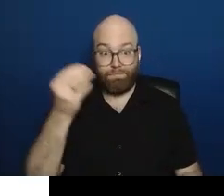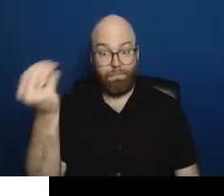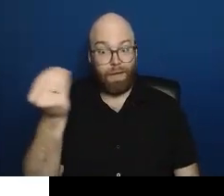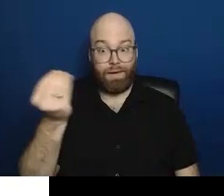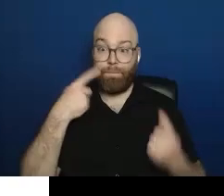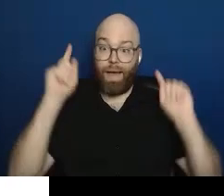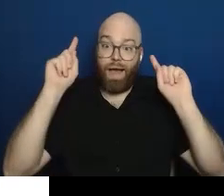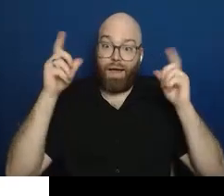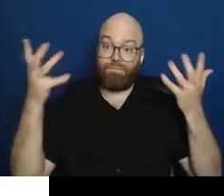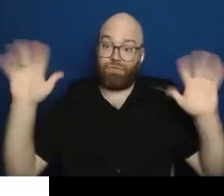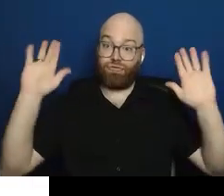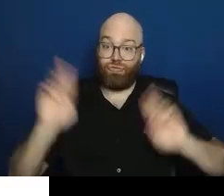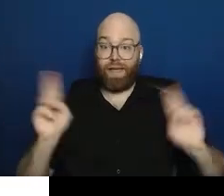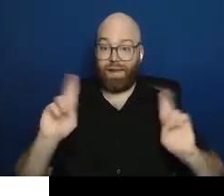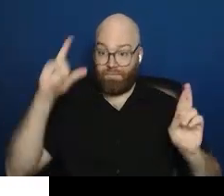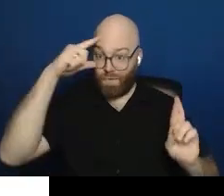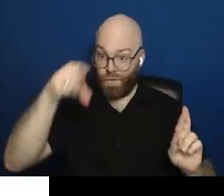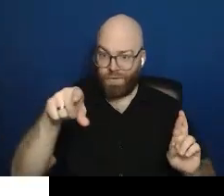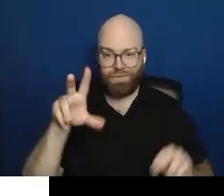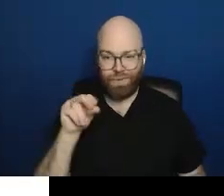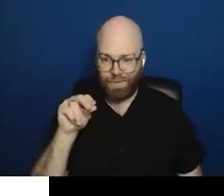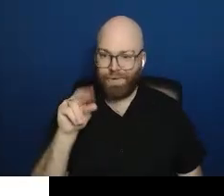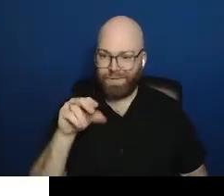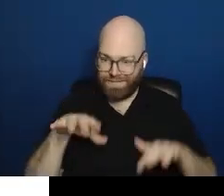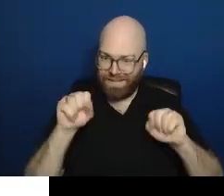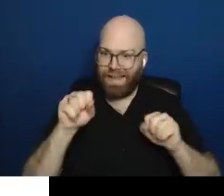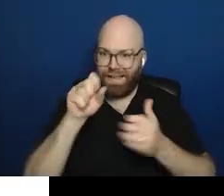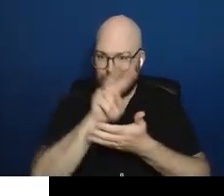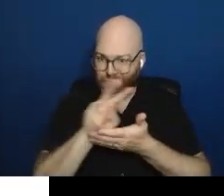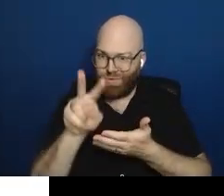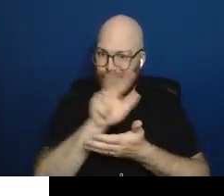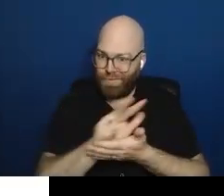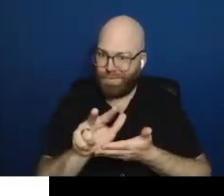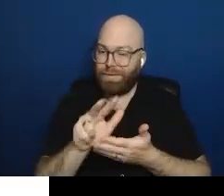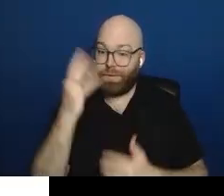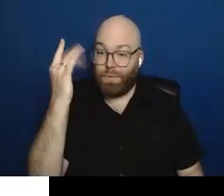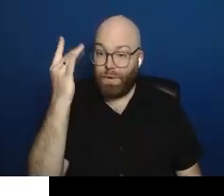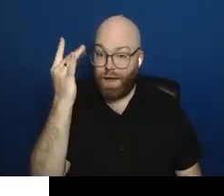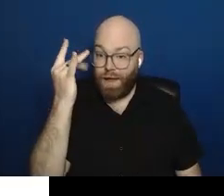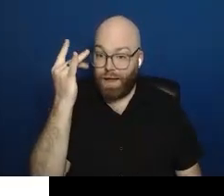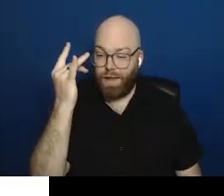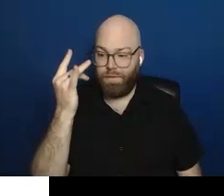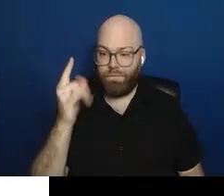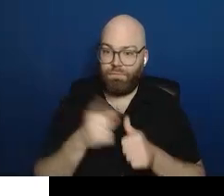And depending because most times we're waiting on the recipient to provide either,